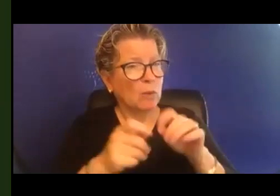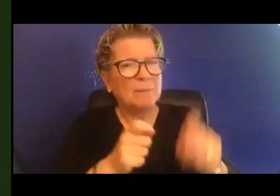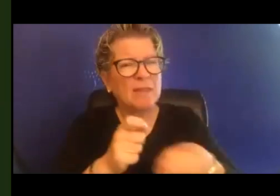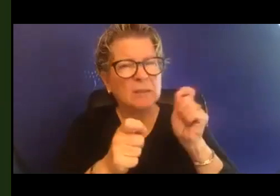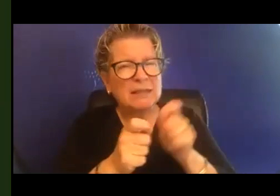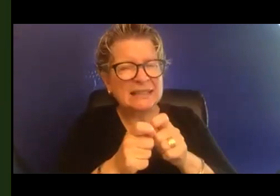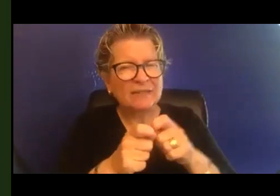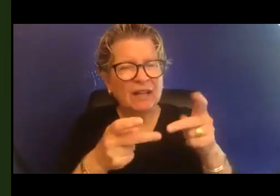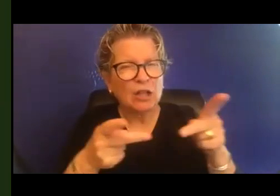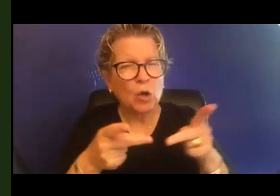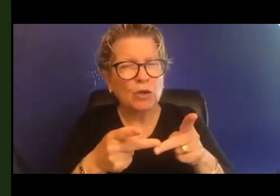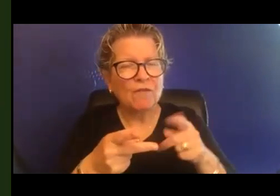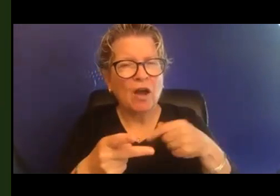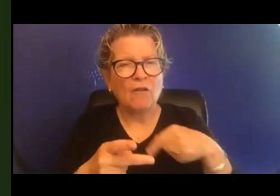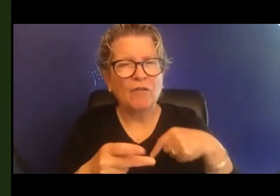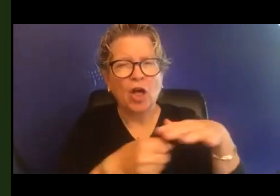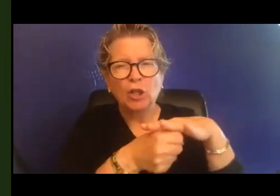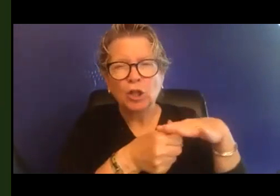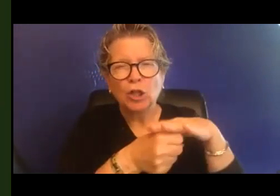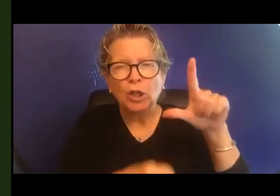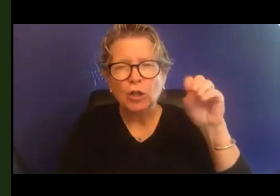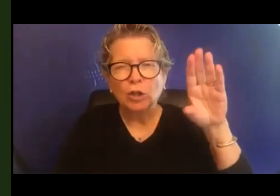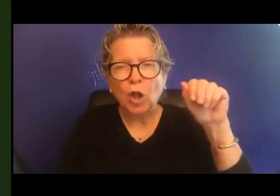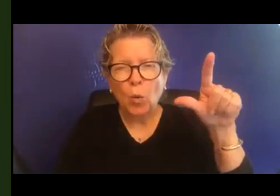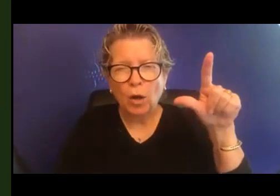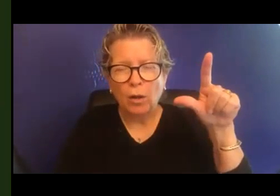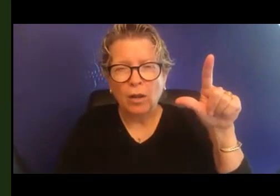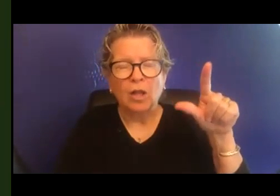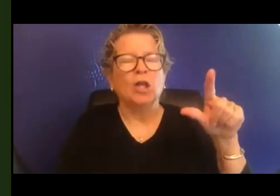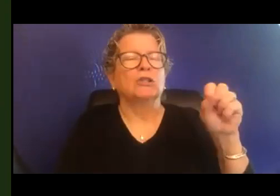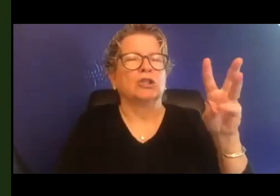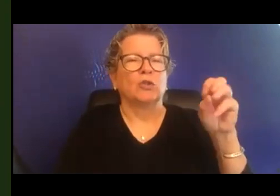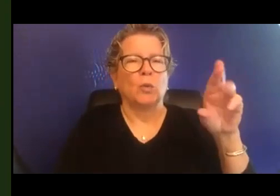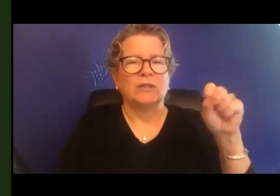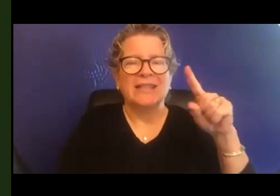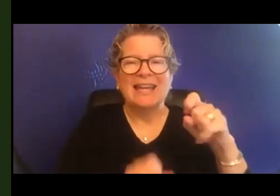locations of the local sewers that will need to be connected